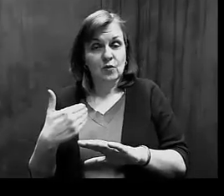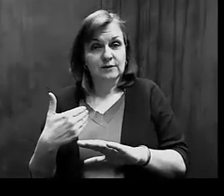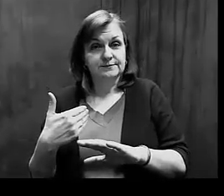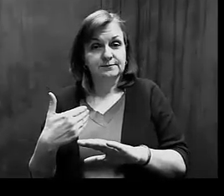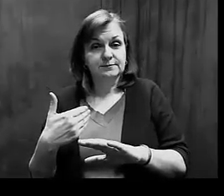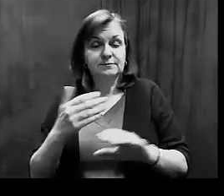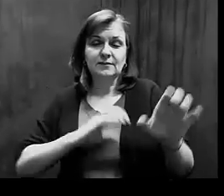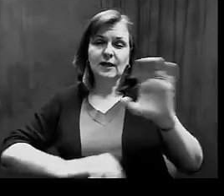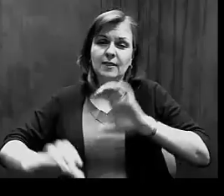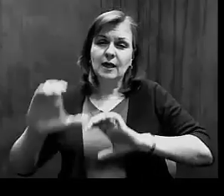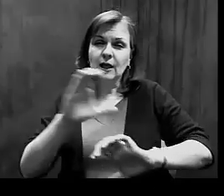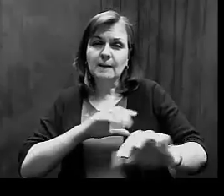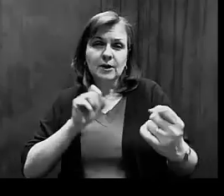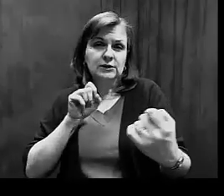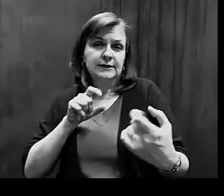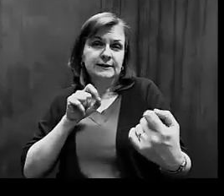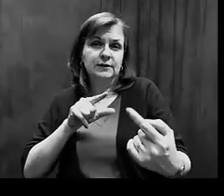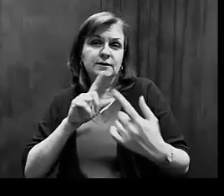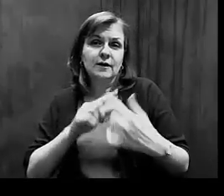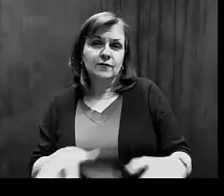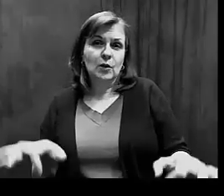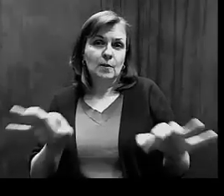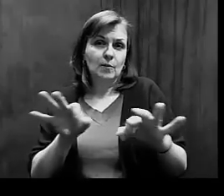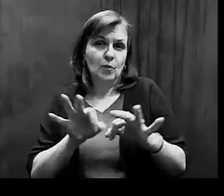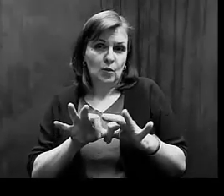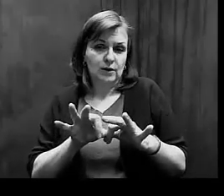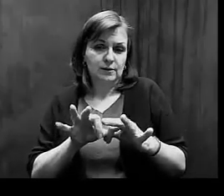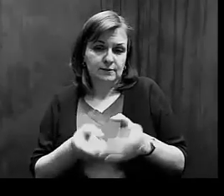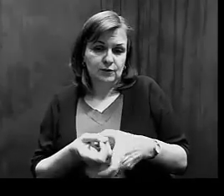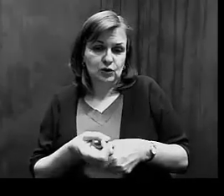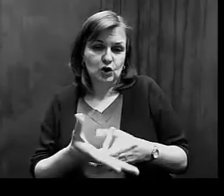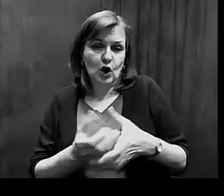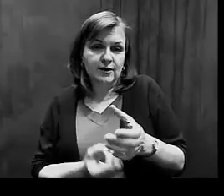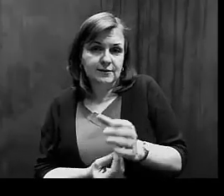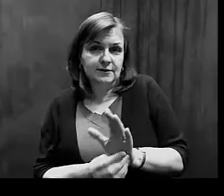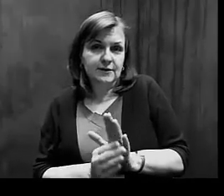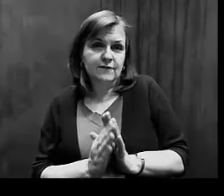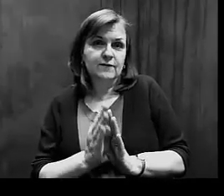signals are some of the most important for development